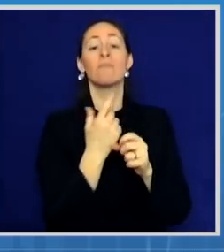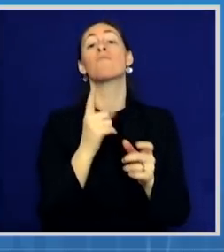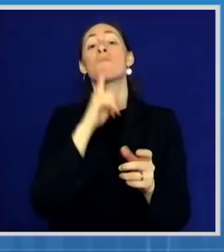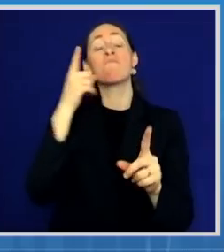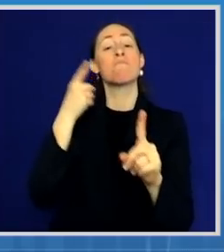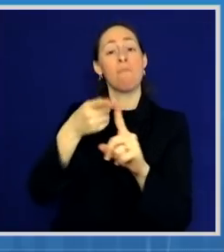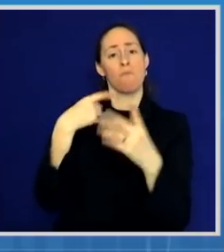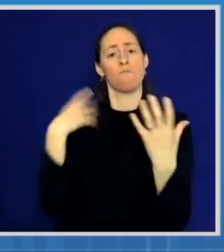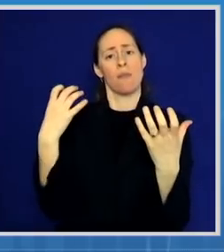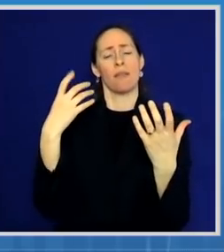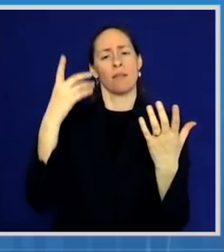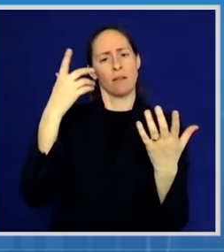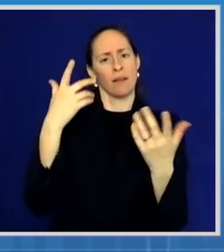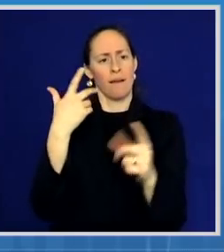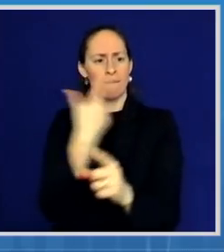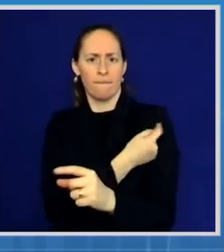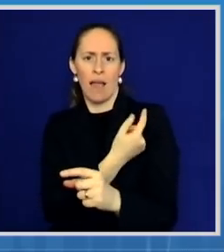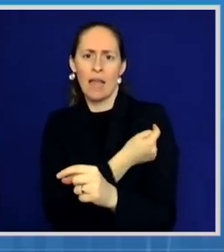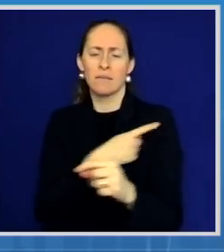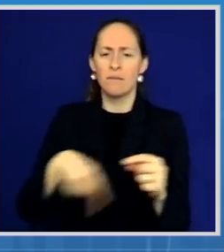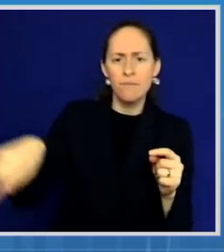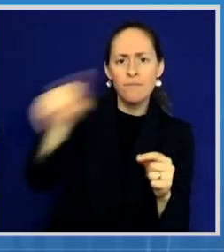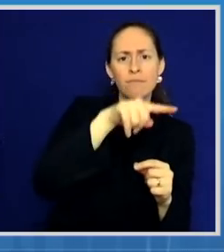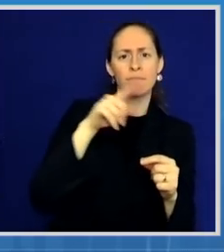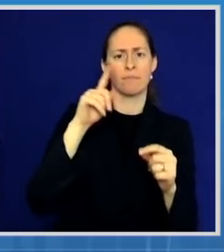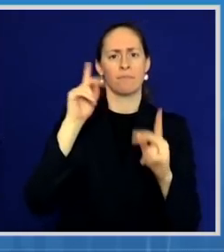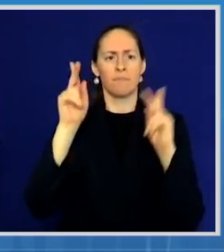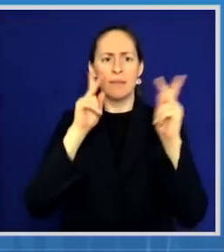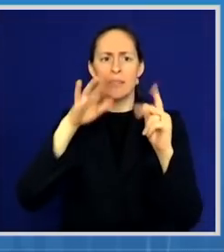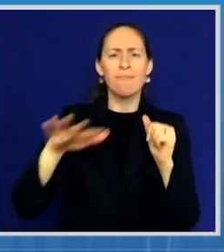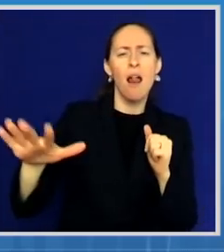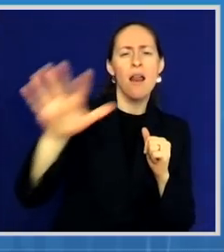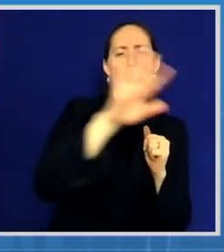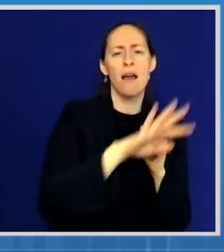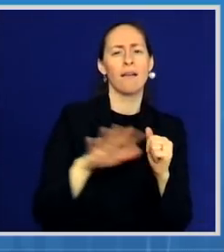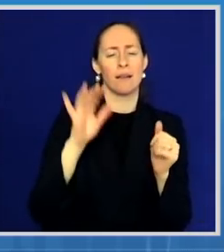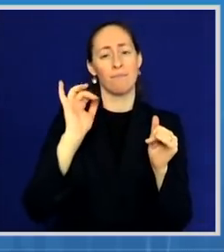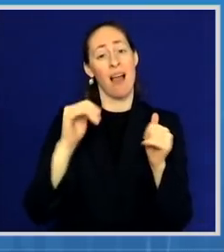is a collaborative effort. We need, certainly, the government to take action but we know that we can't get there